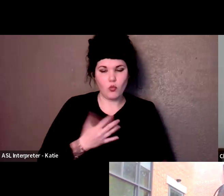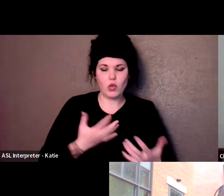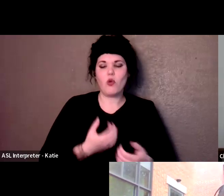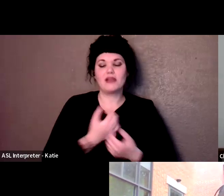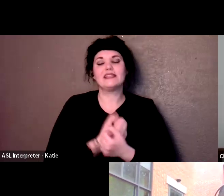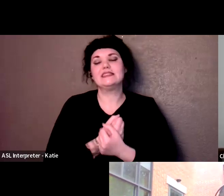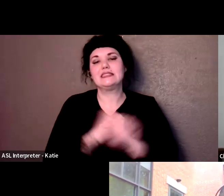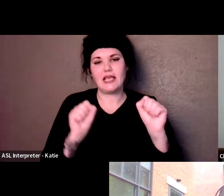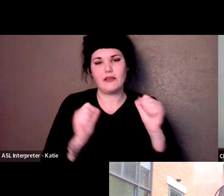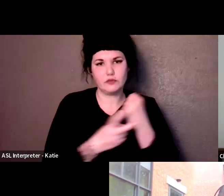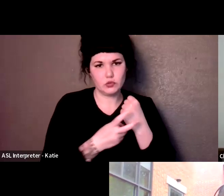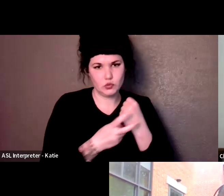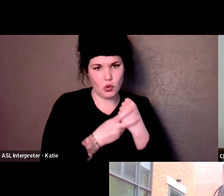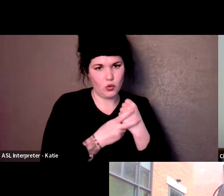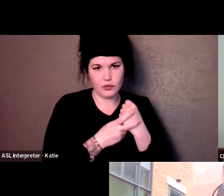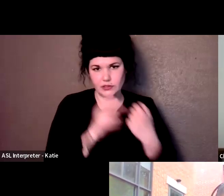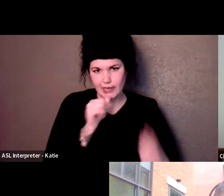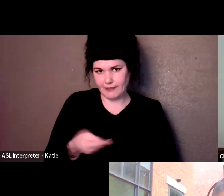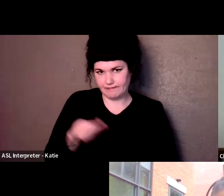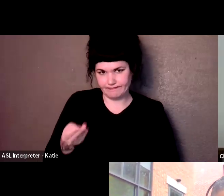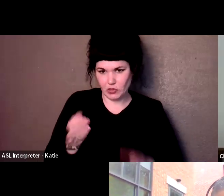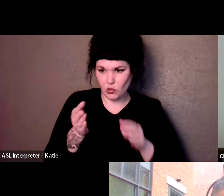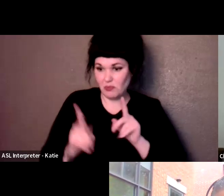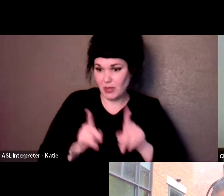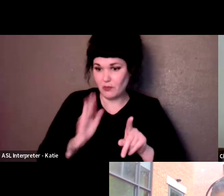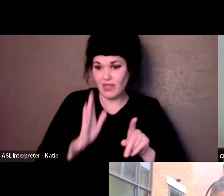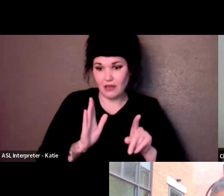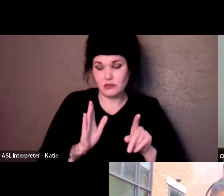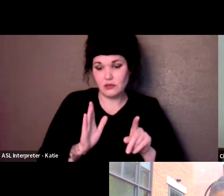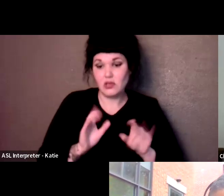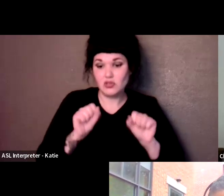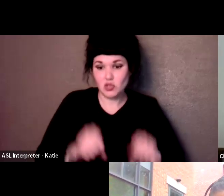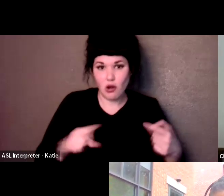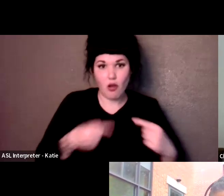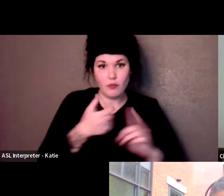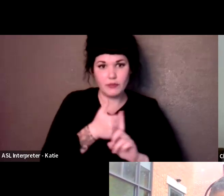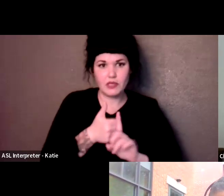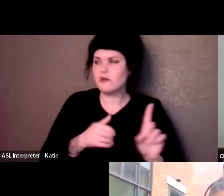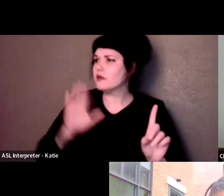harm themselves. CASSANDRA: Thank you. EARL: I would just add on that there's a a wealth of harm reduction things that